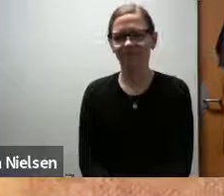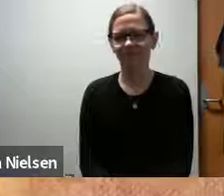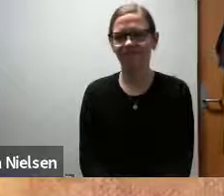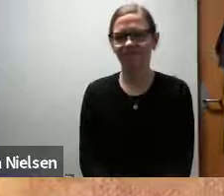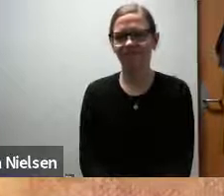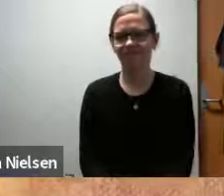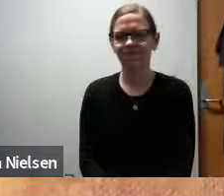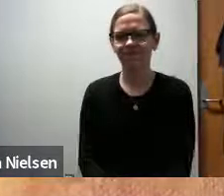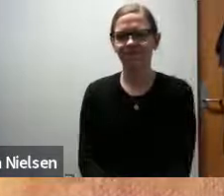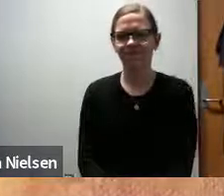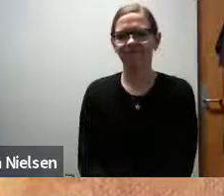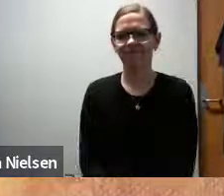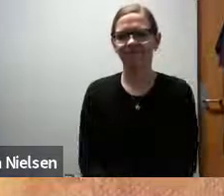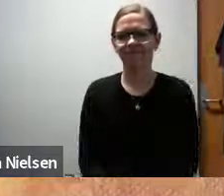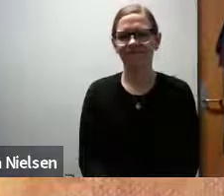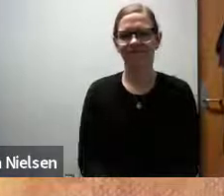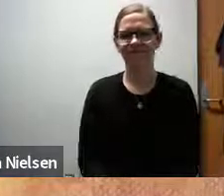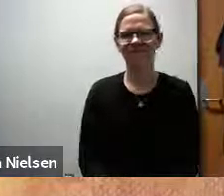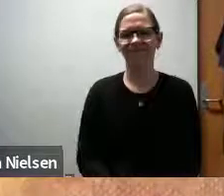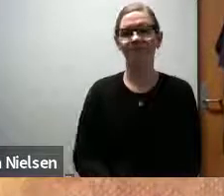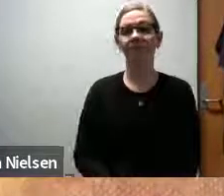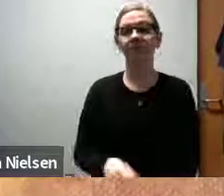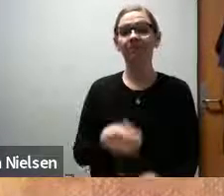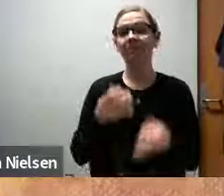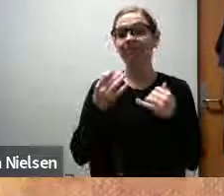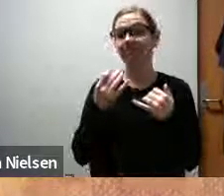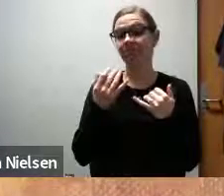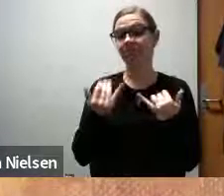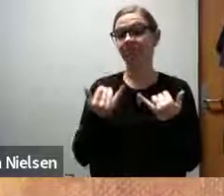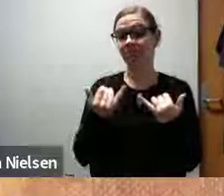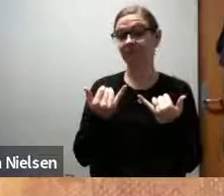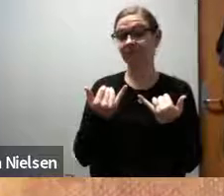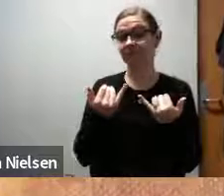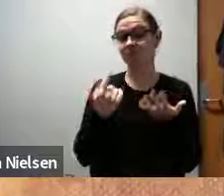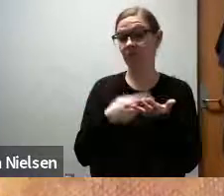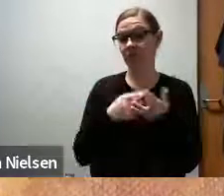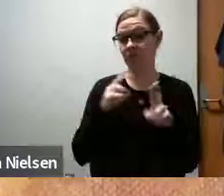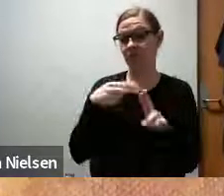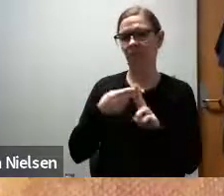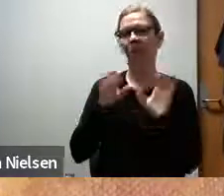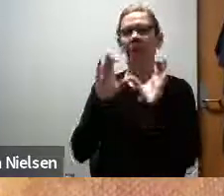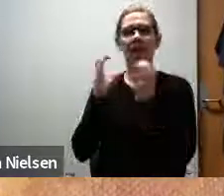You're welcome. We are going to talk about classroom management using zoom